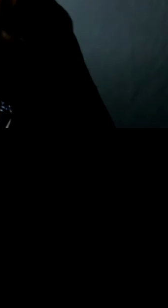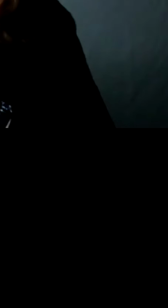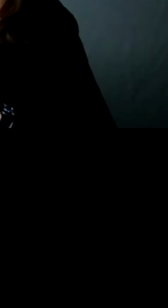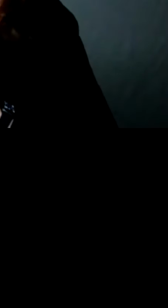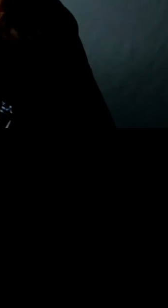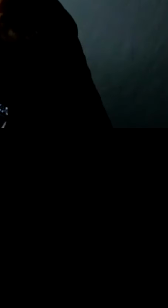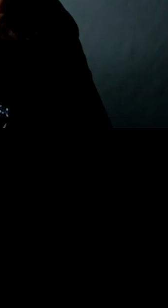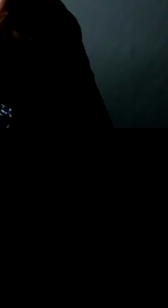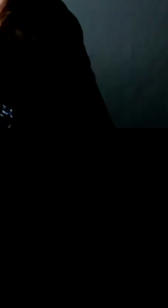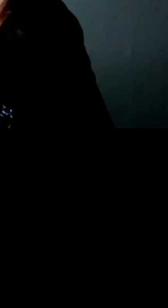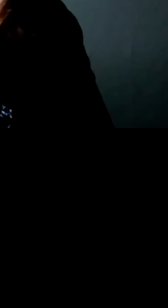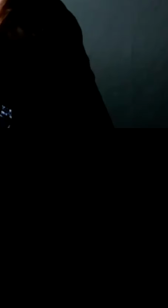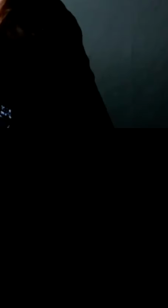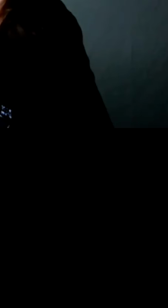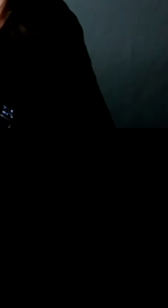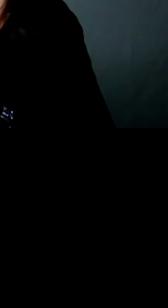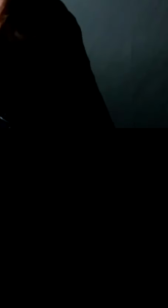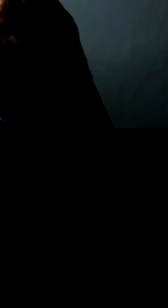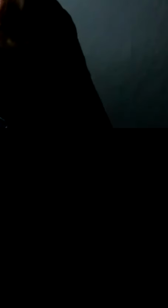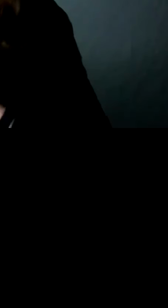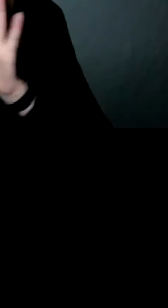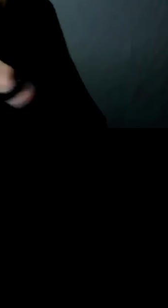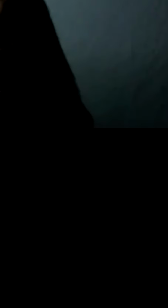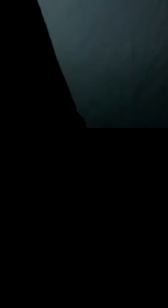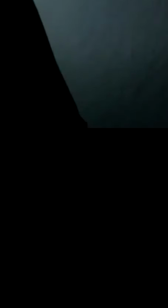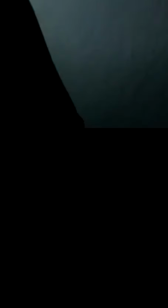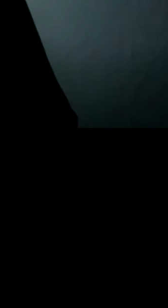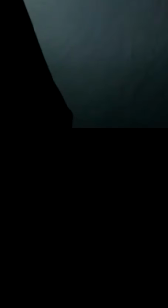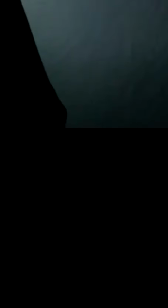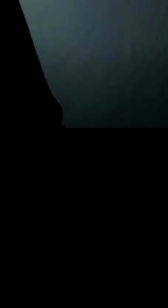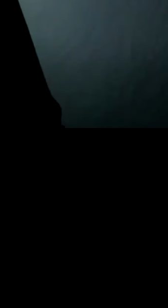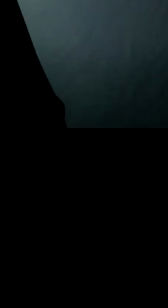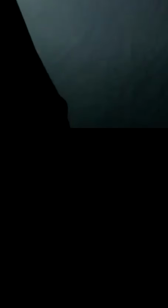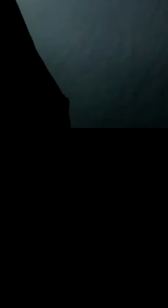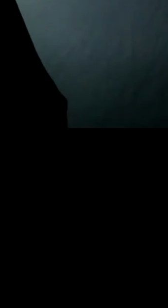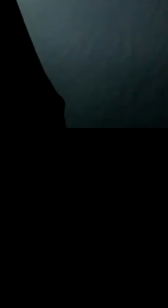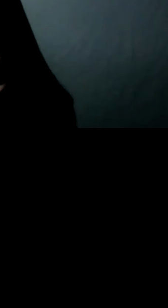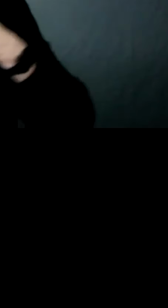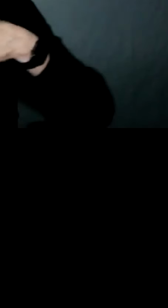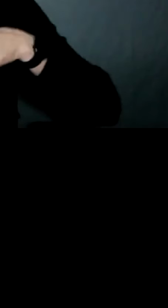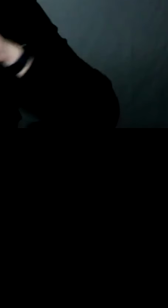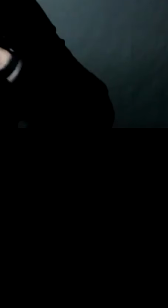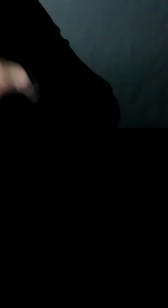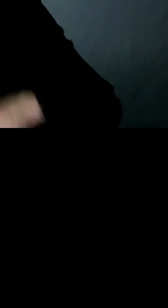maybe you will get asymptomatic and take that to somebody who's going to get sick. Why would we want to do